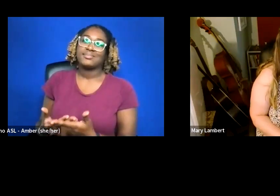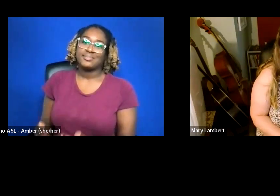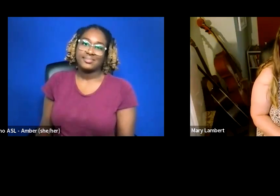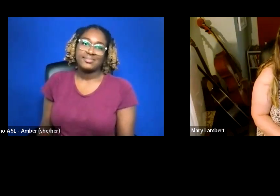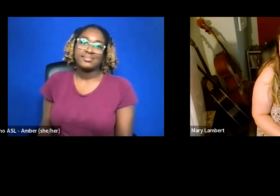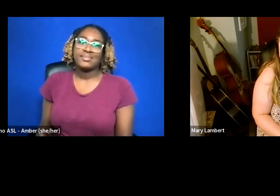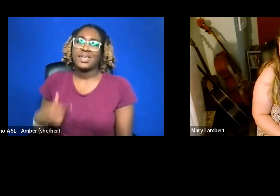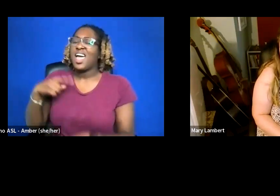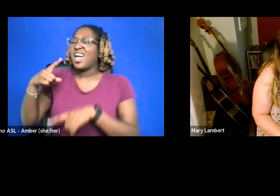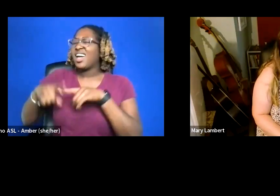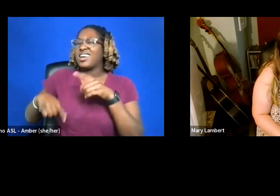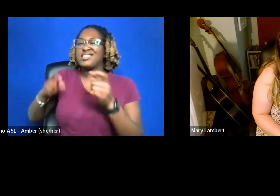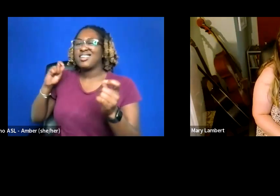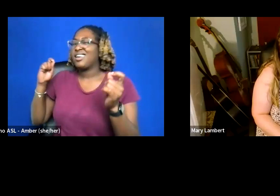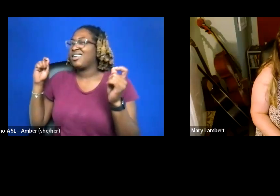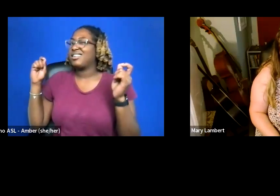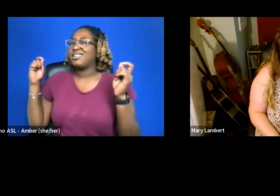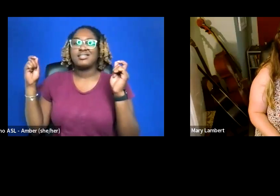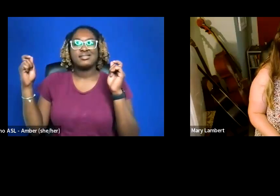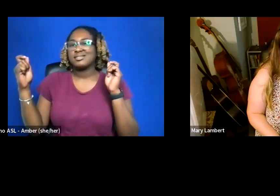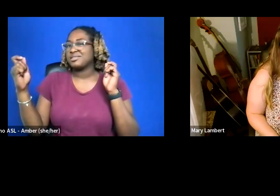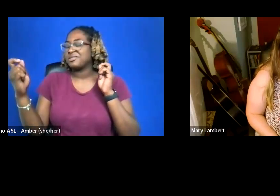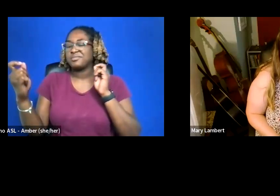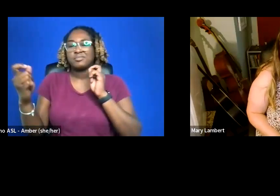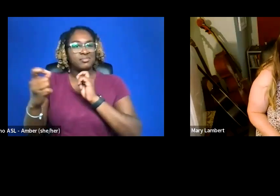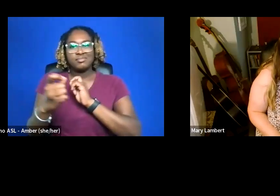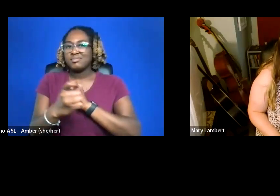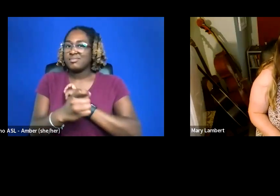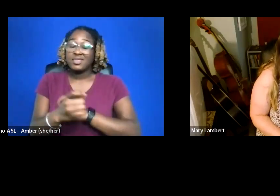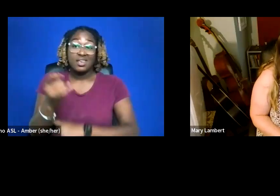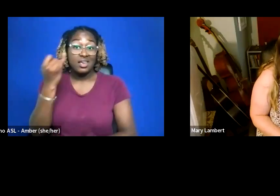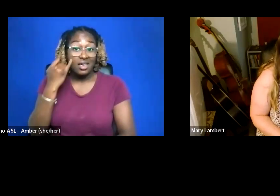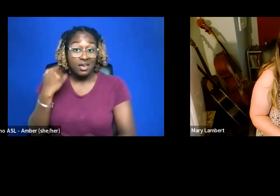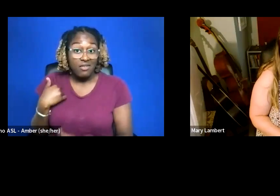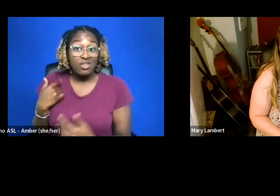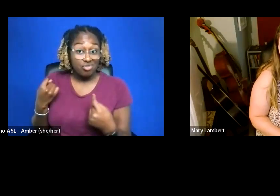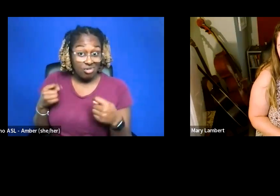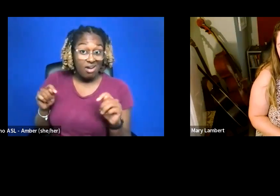I can't fail. And, you know, if I try.